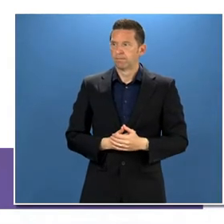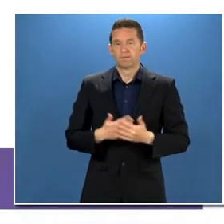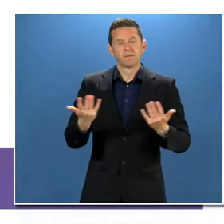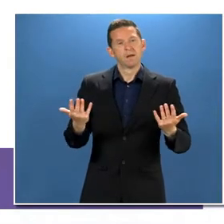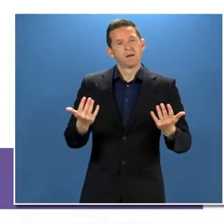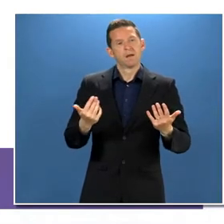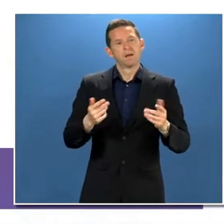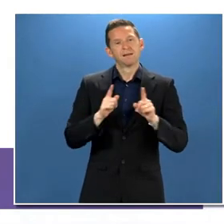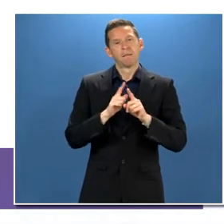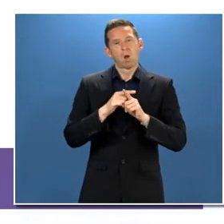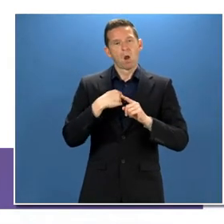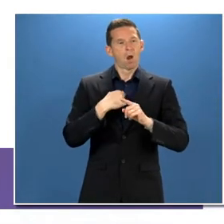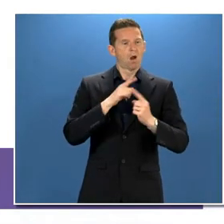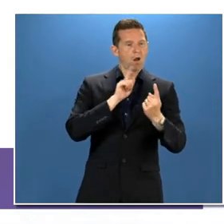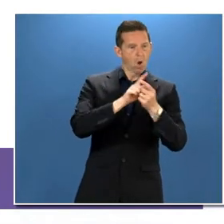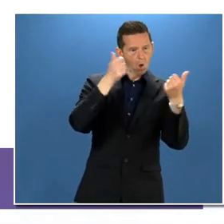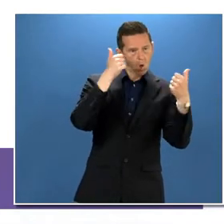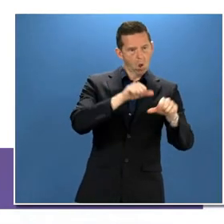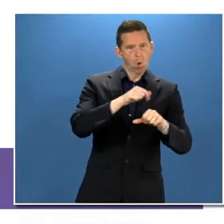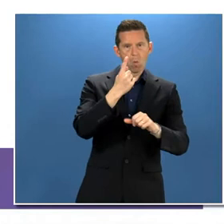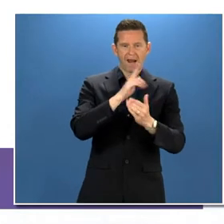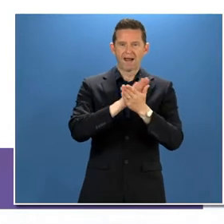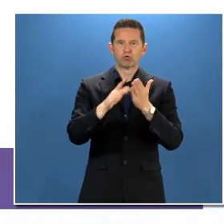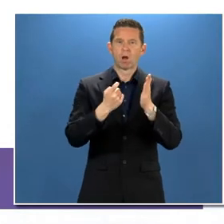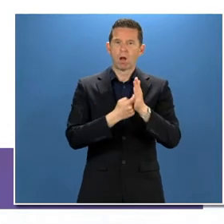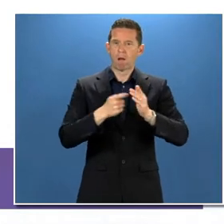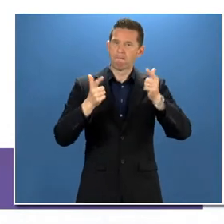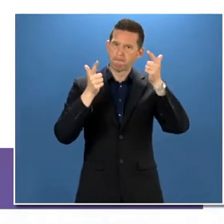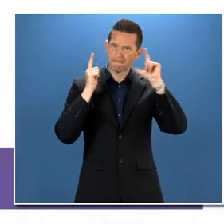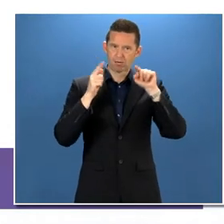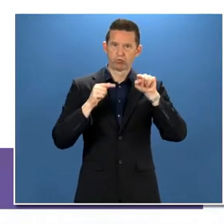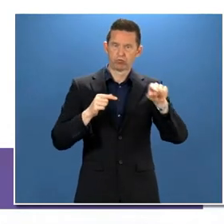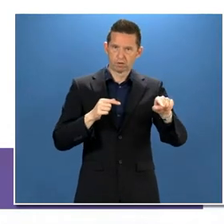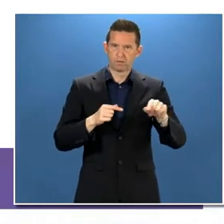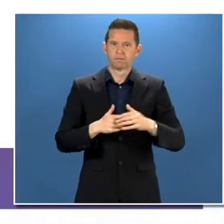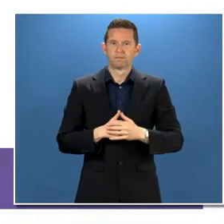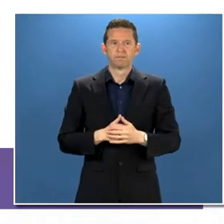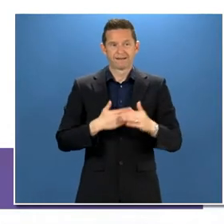the human resources managers who worked for that law firm.